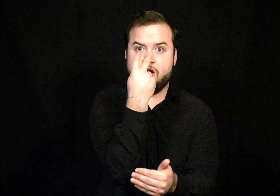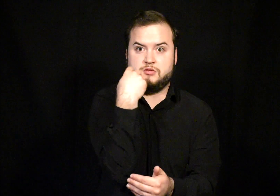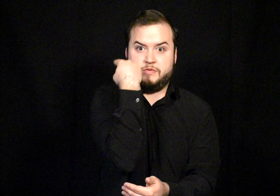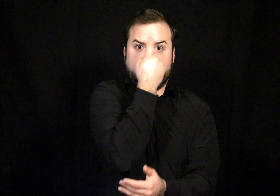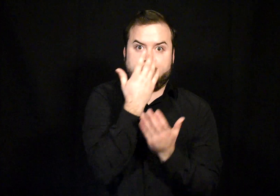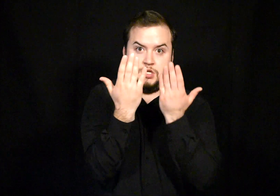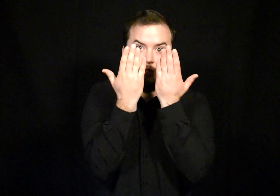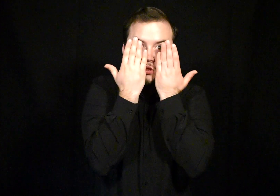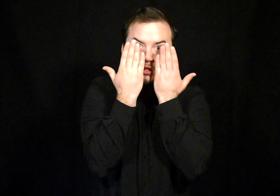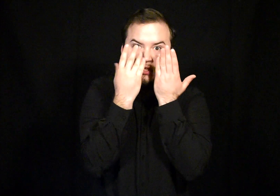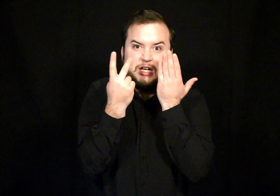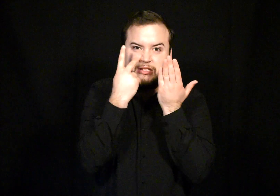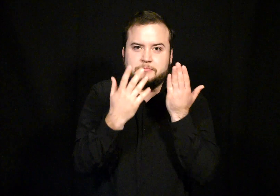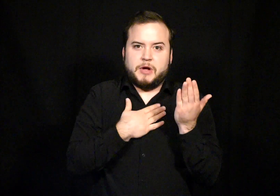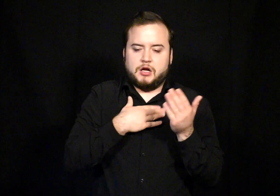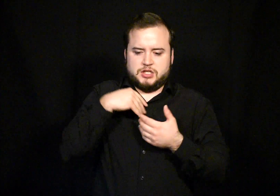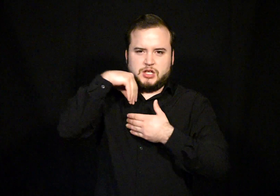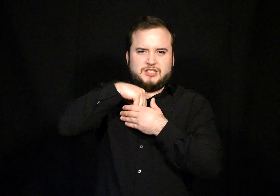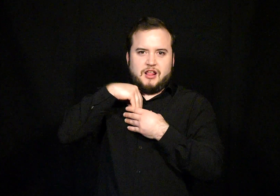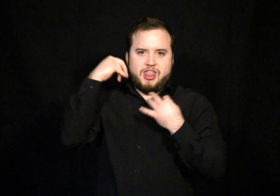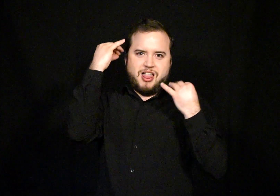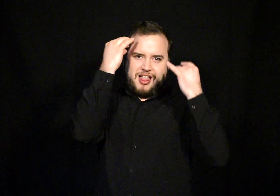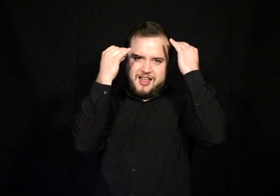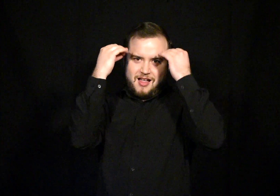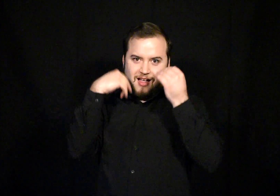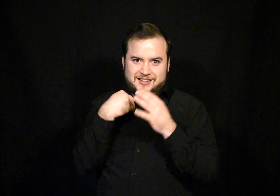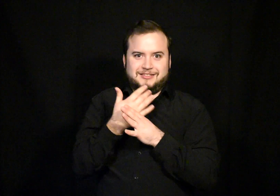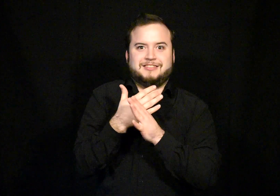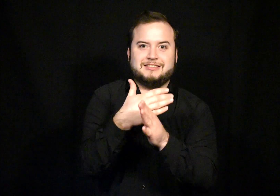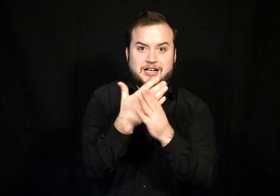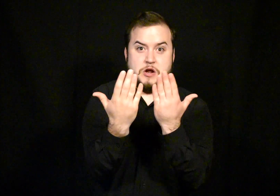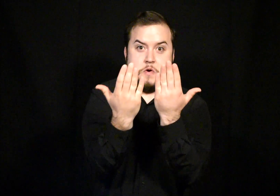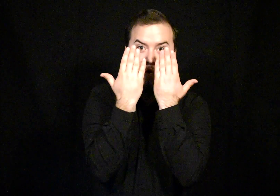you’re sharing your innermost thoughts with the person on the other end,